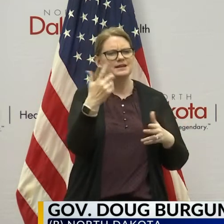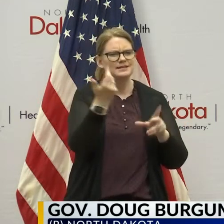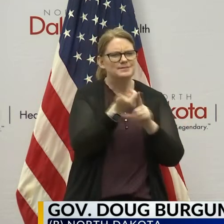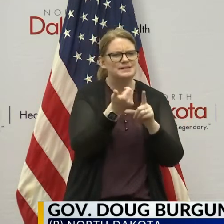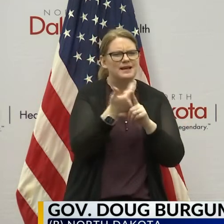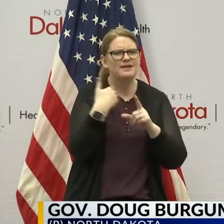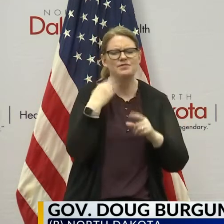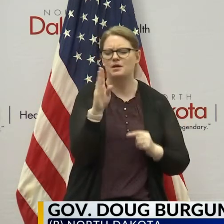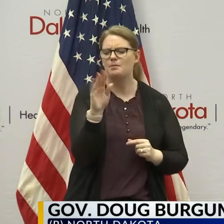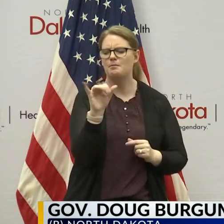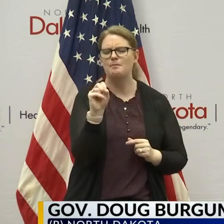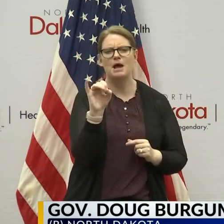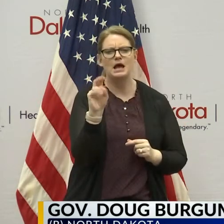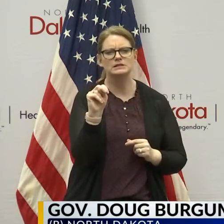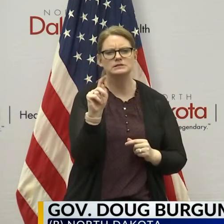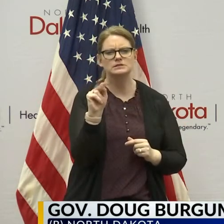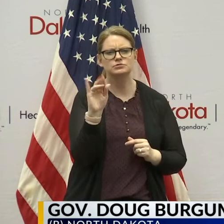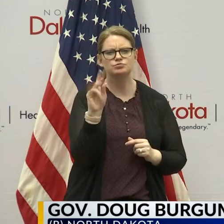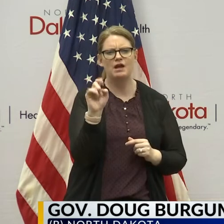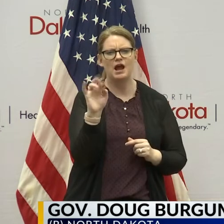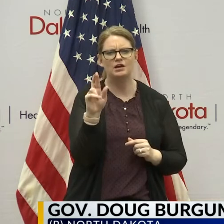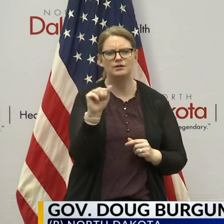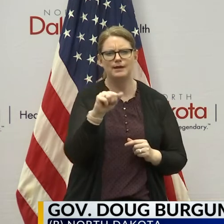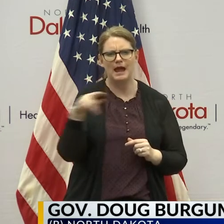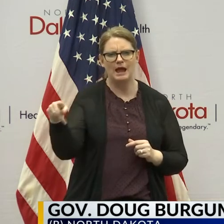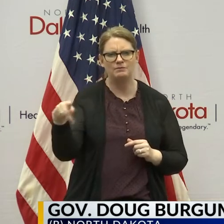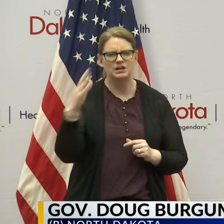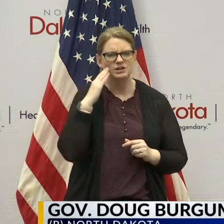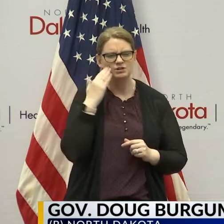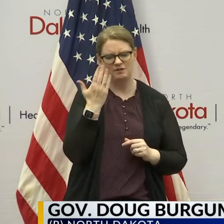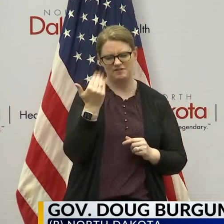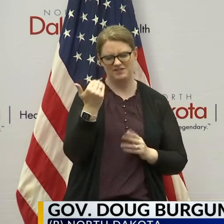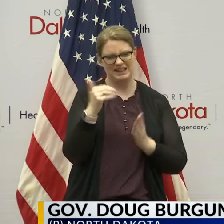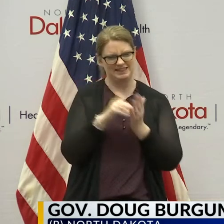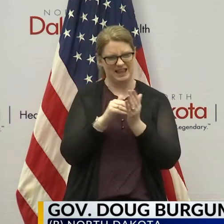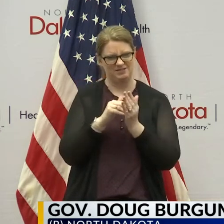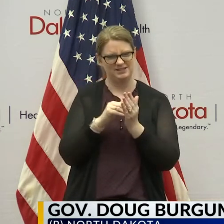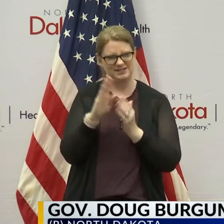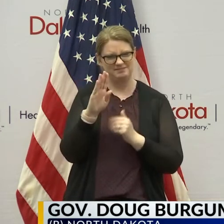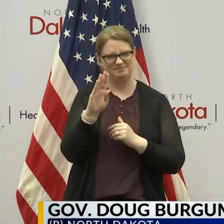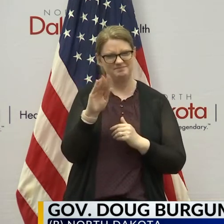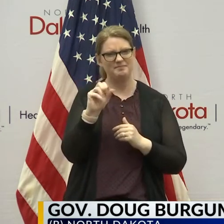WITH CROWD WHICH SOME OF YOU MAY KNOW WHO WERE THE CREATOR